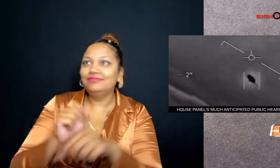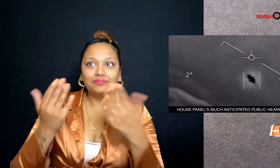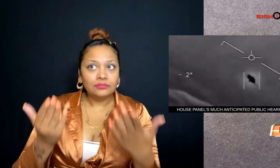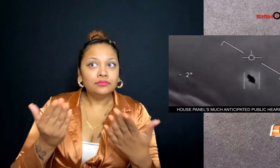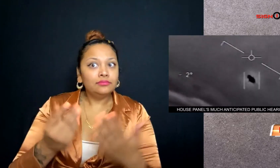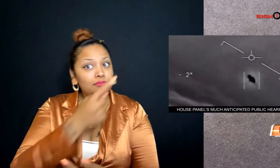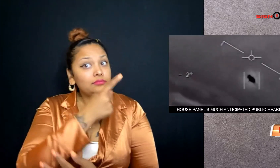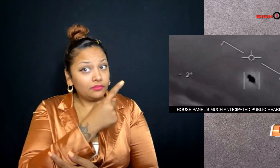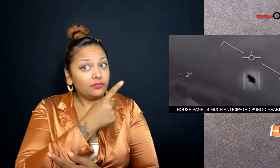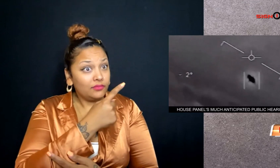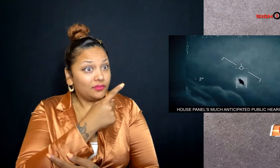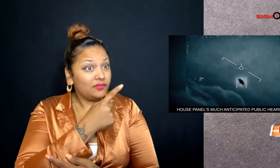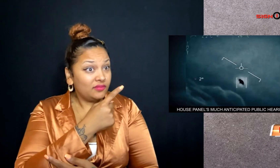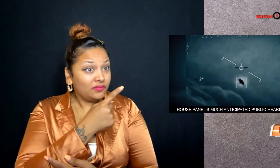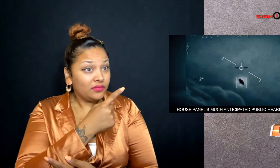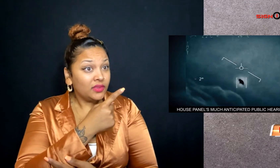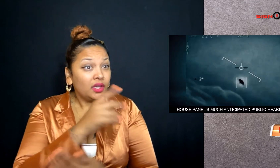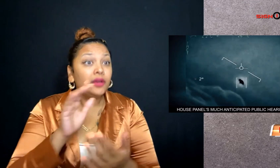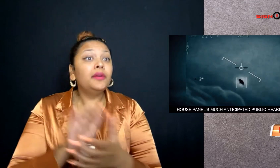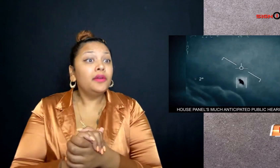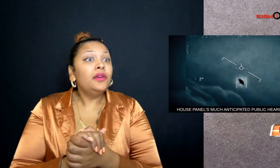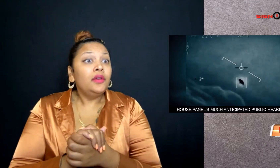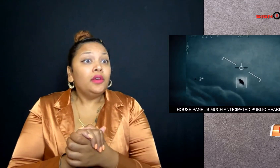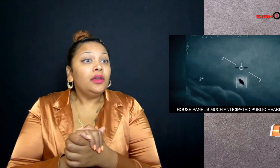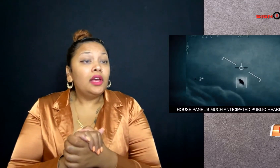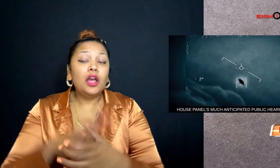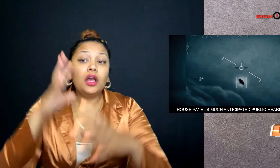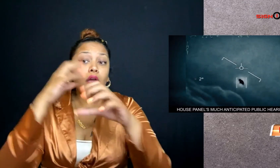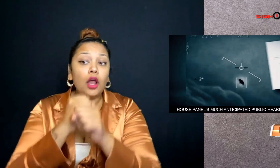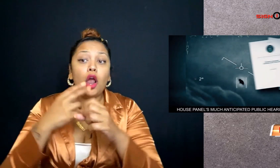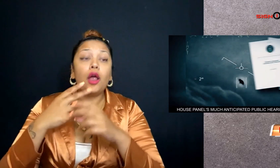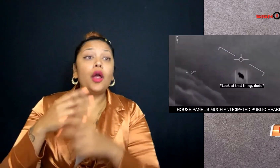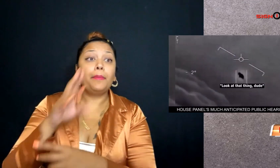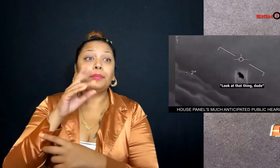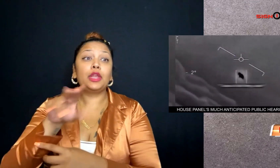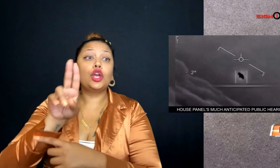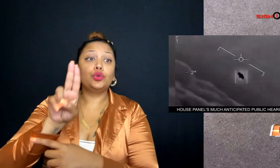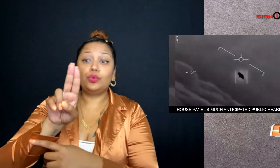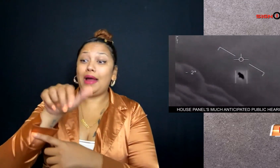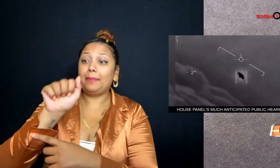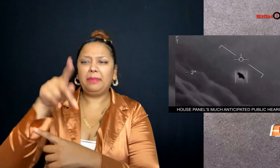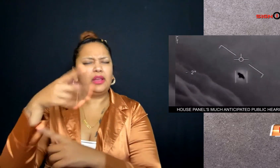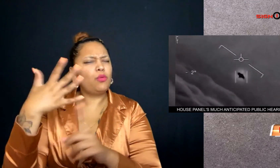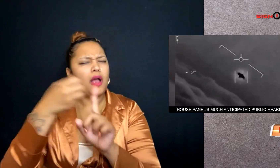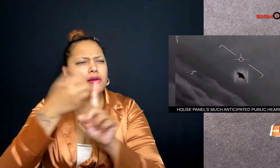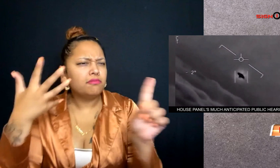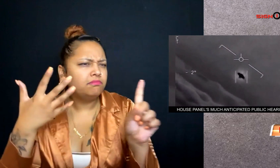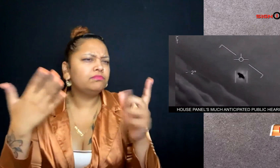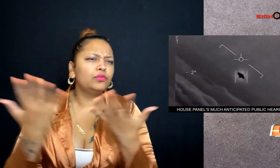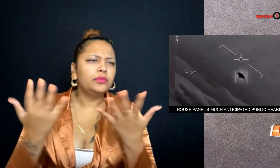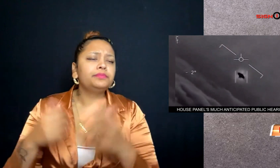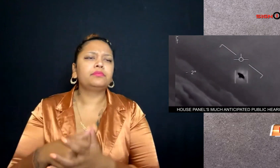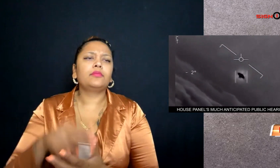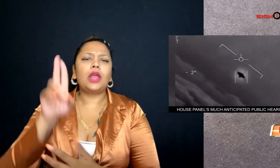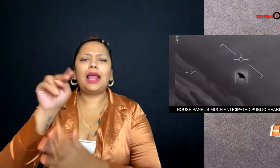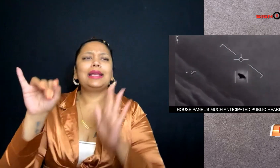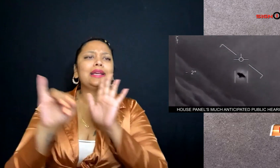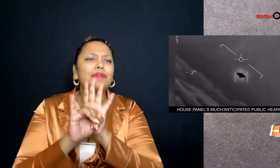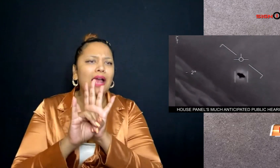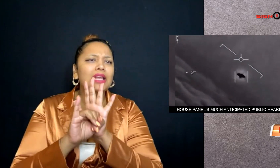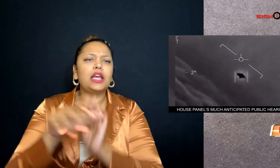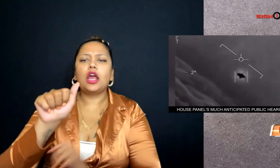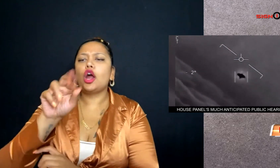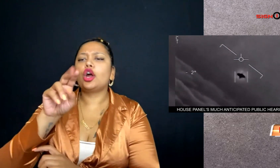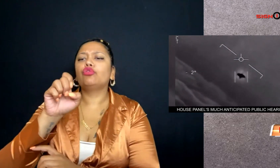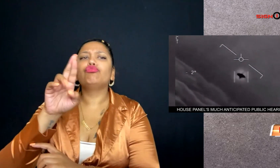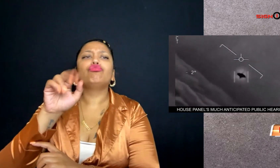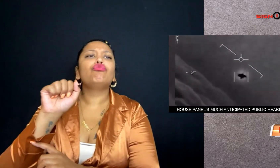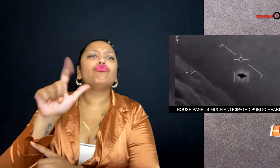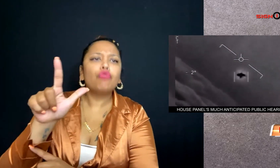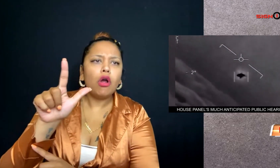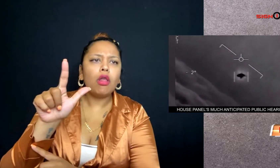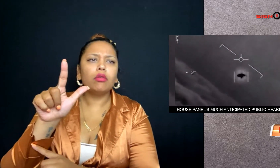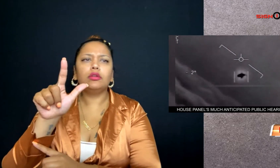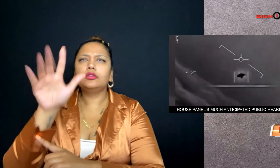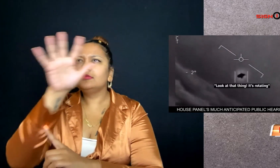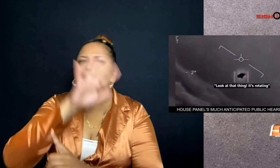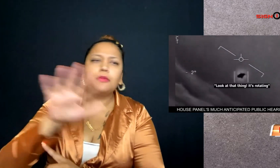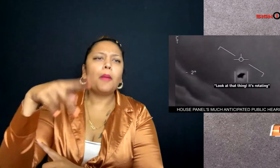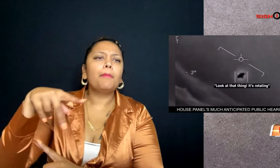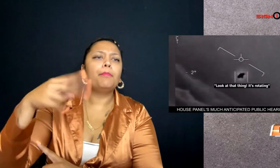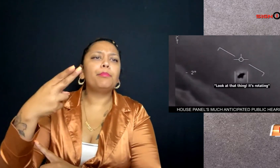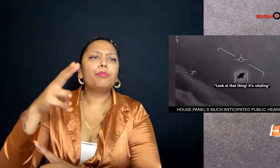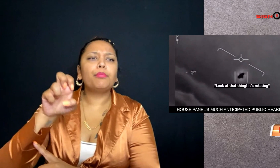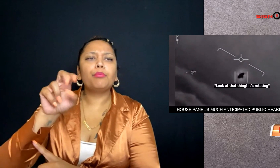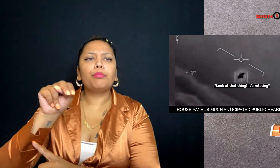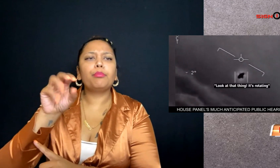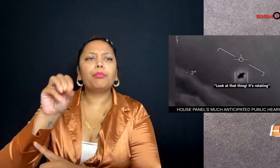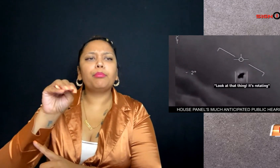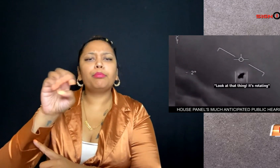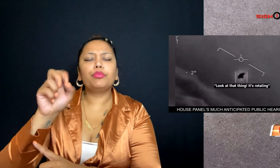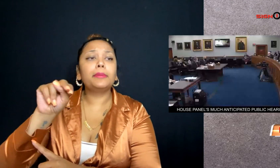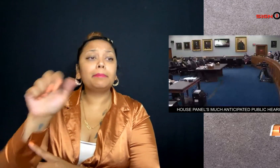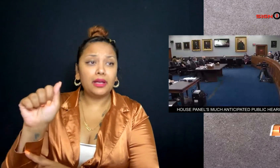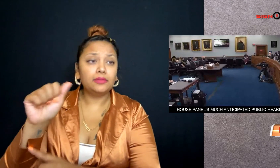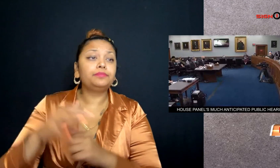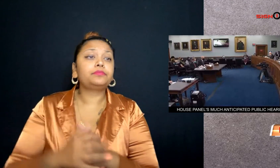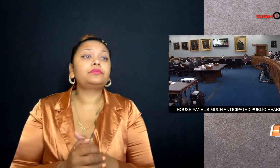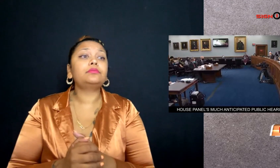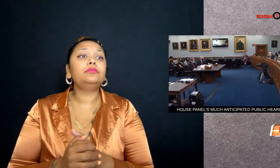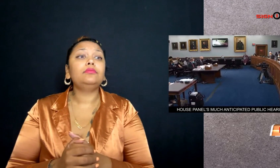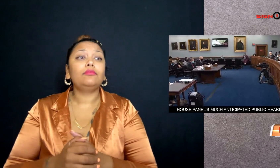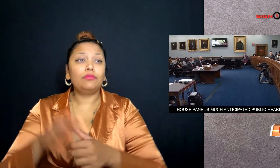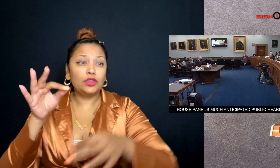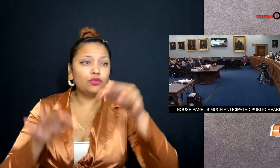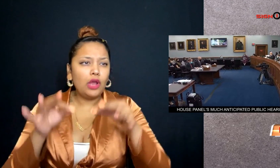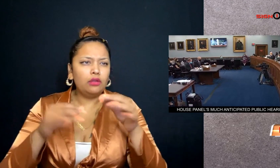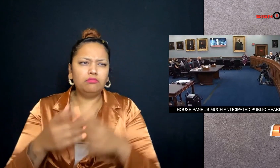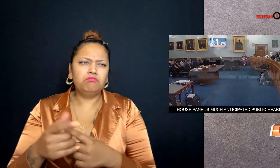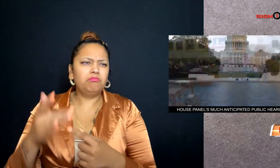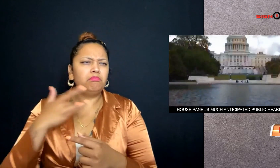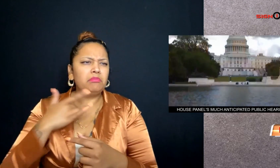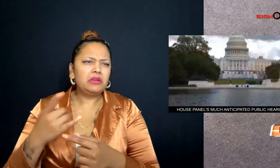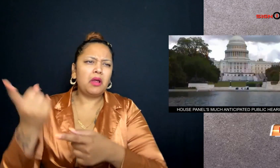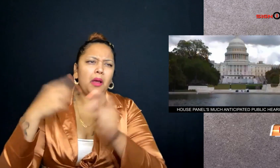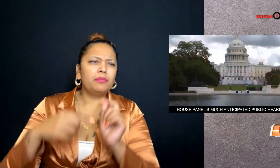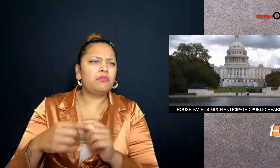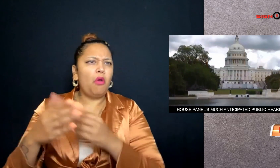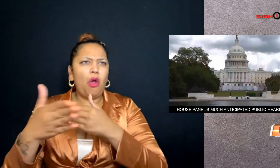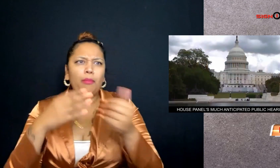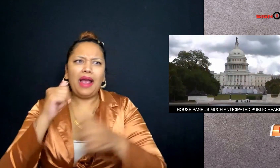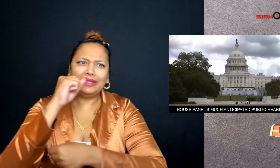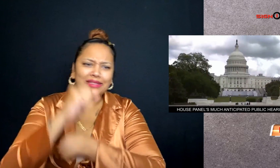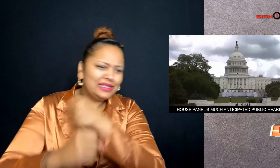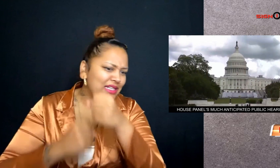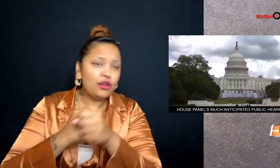public hearing on UFOs that's right UFOs or UAPs unidentified aerial phenomena